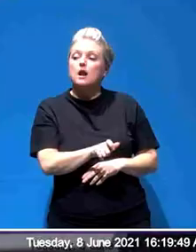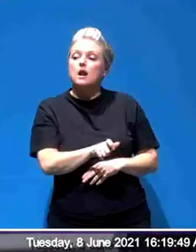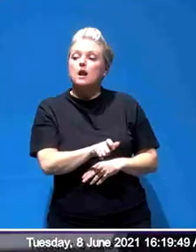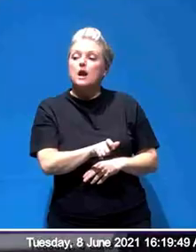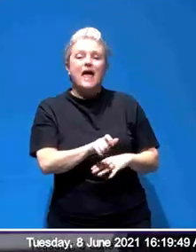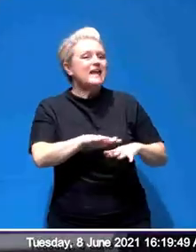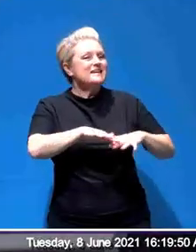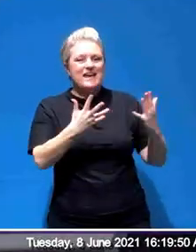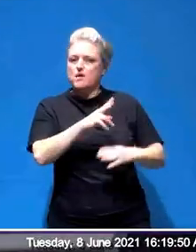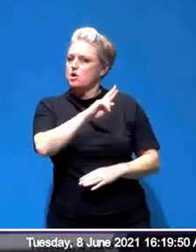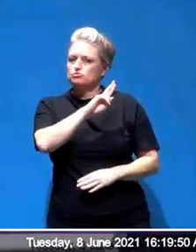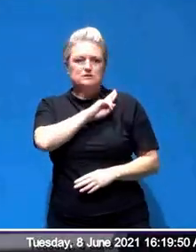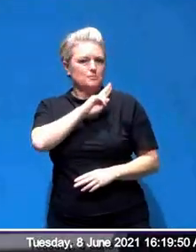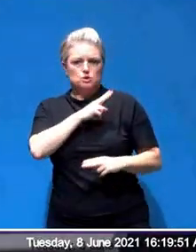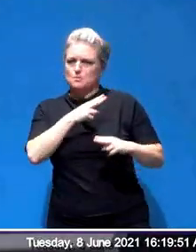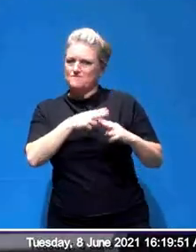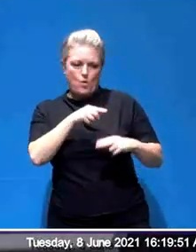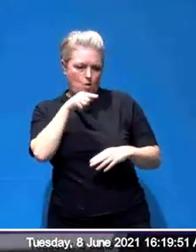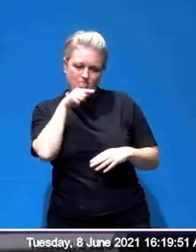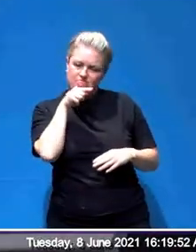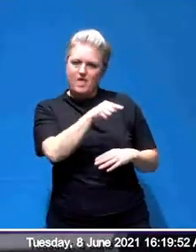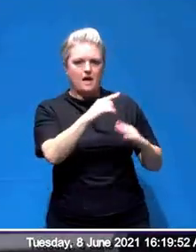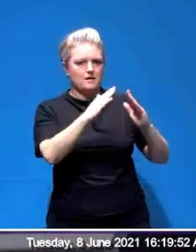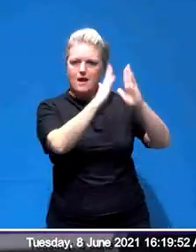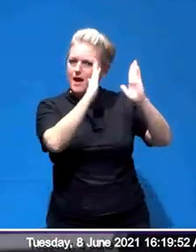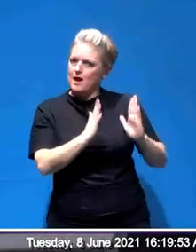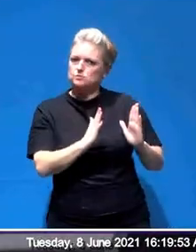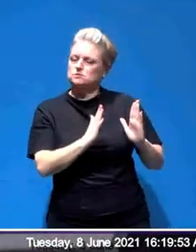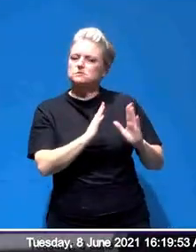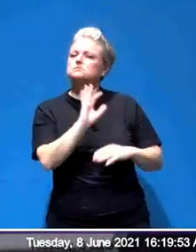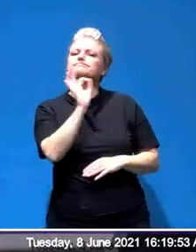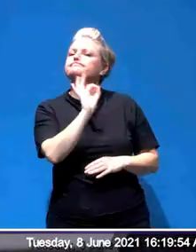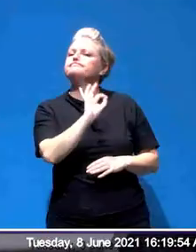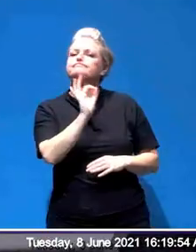There were alternative arrangements made for that house.